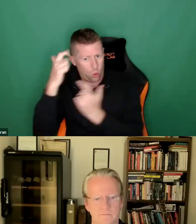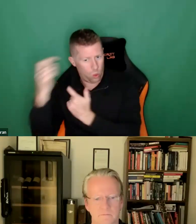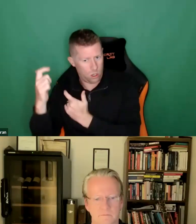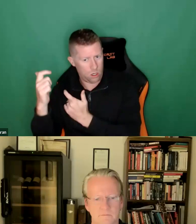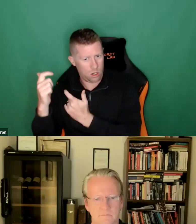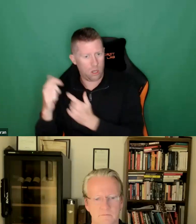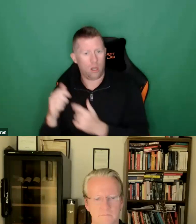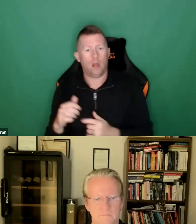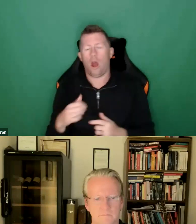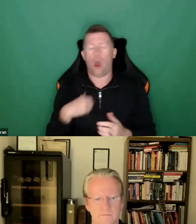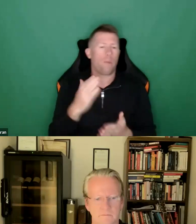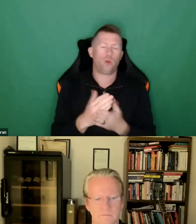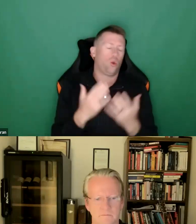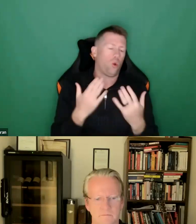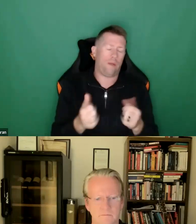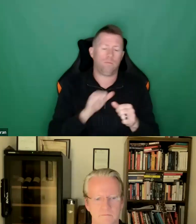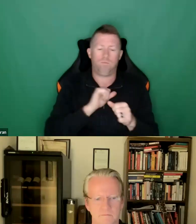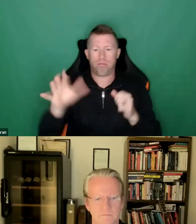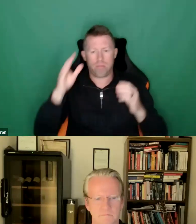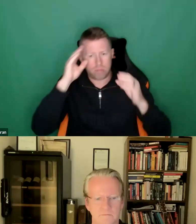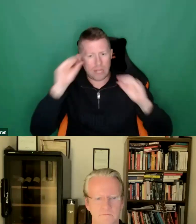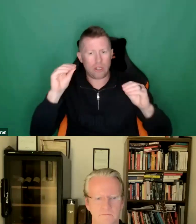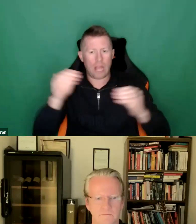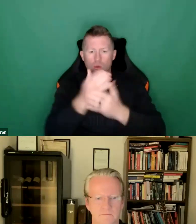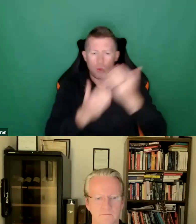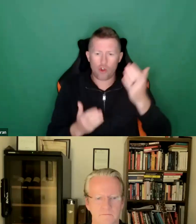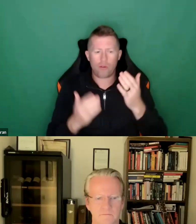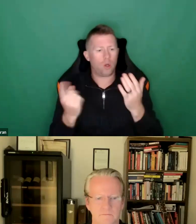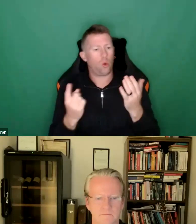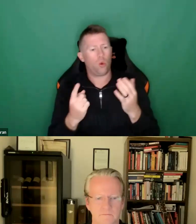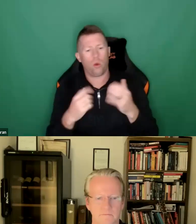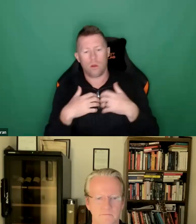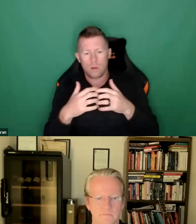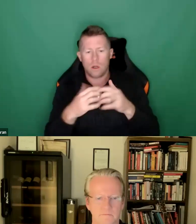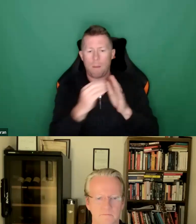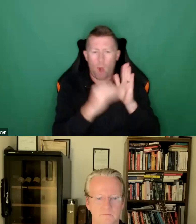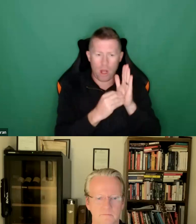each other. And we would love if you could tell us what sort of information --